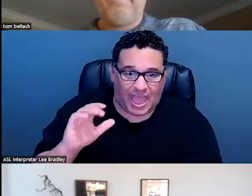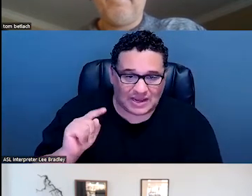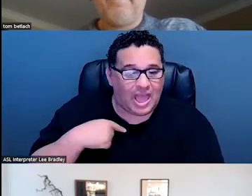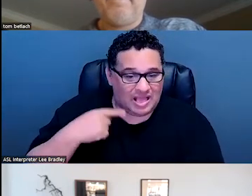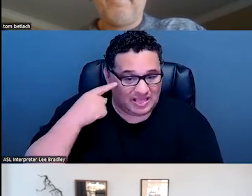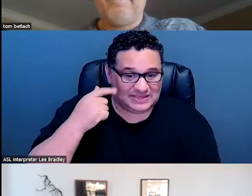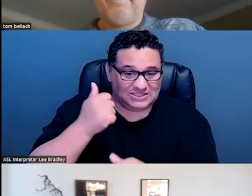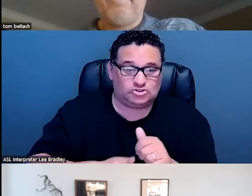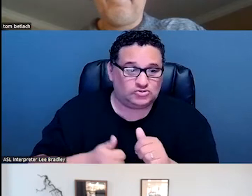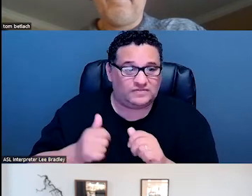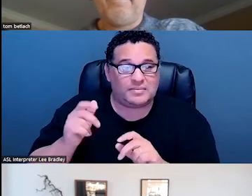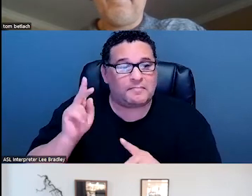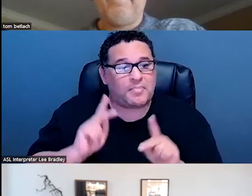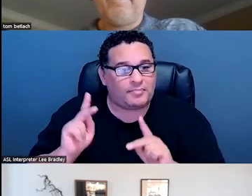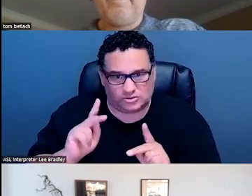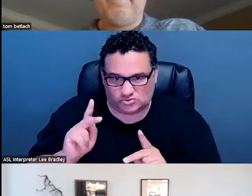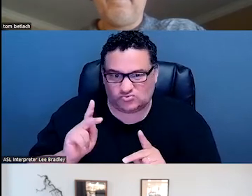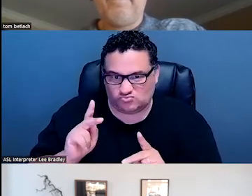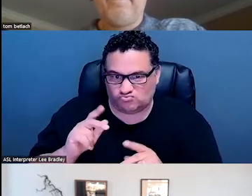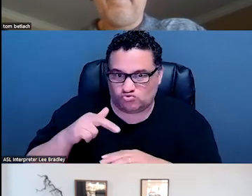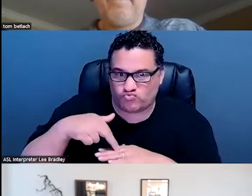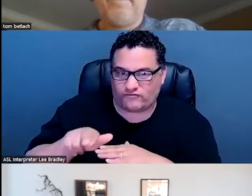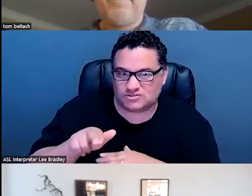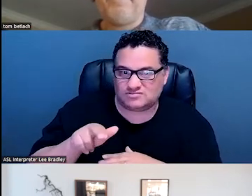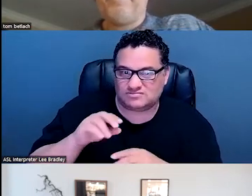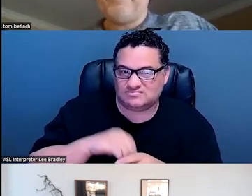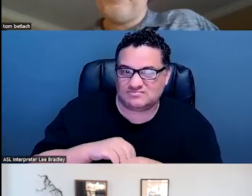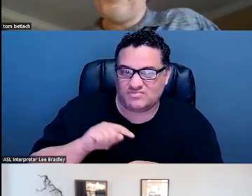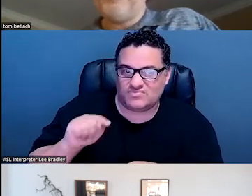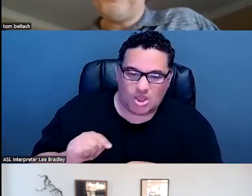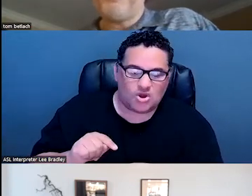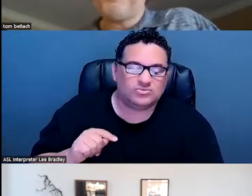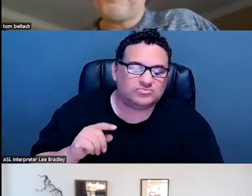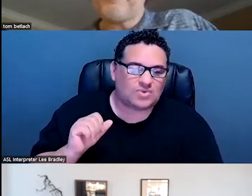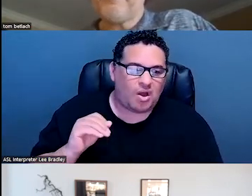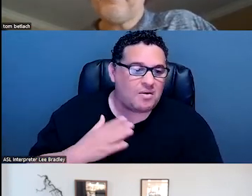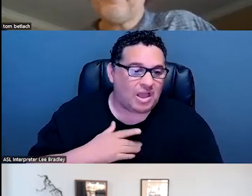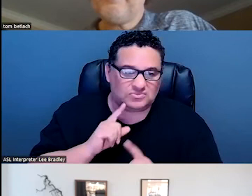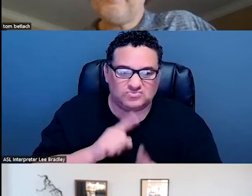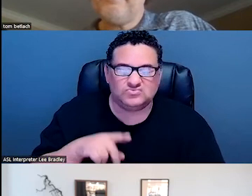WERE REFERENCED. SO I WOULD SAY, D, DR. ALLEN. >> I CAN GO WITH THAT.